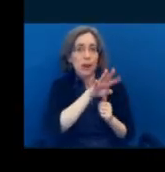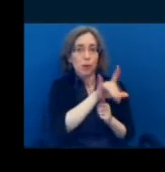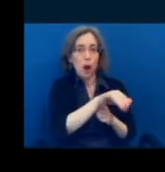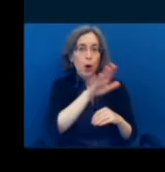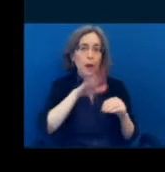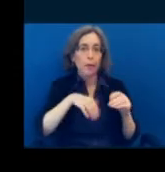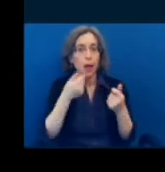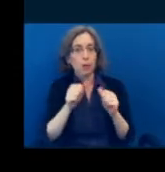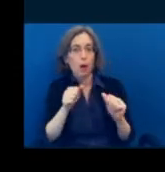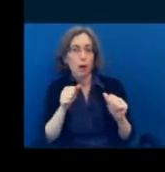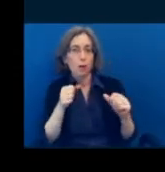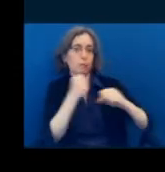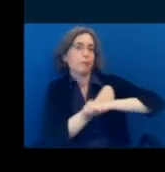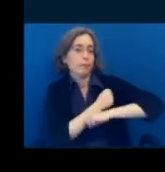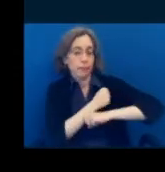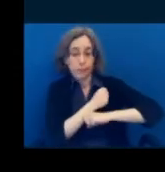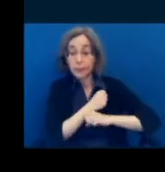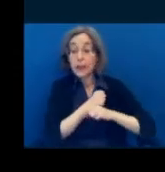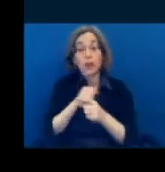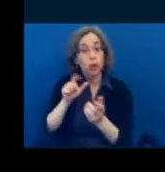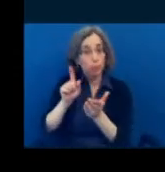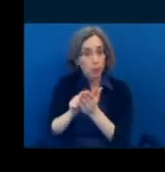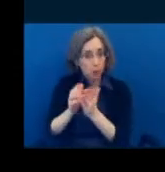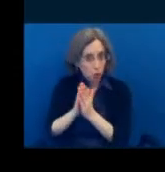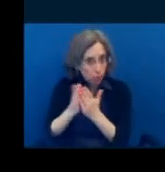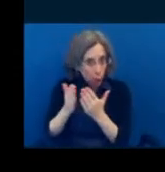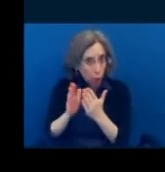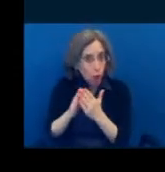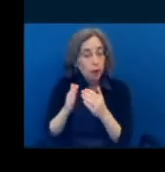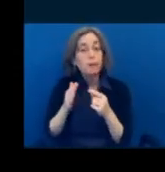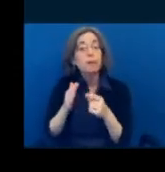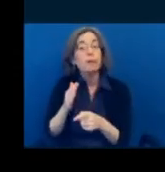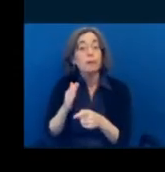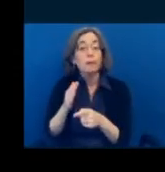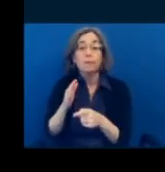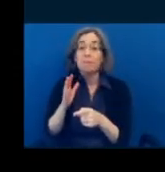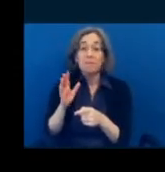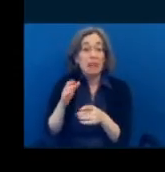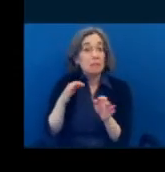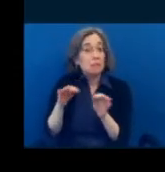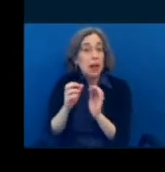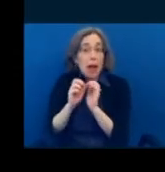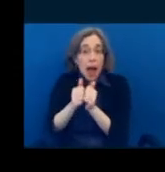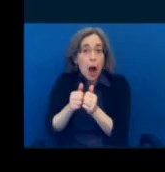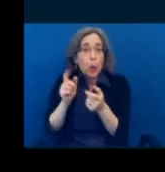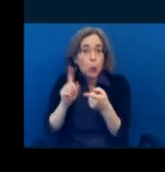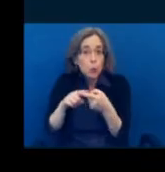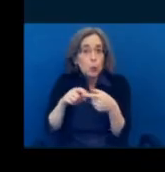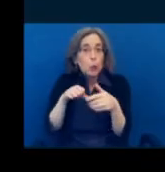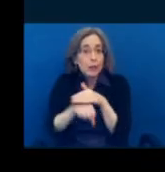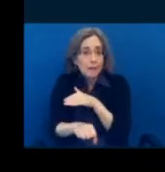SHE PUBLISHED A BOOK SEEN HERE, AND IT WAS A PRACTICAL MANUEL ON HOW TO DELIVER CHILDREN IN WHICH